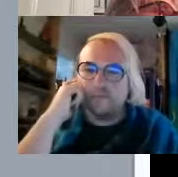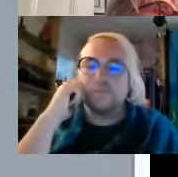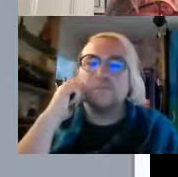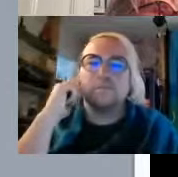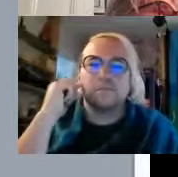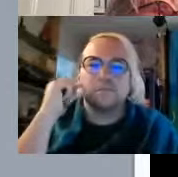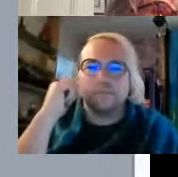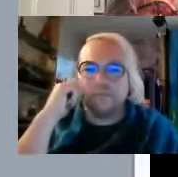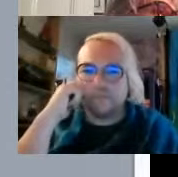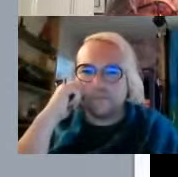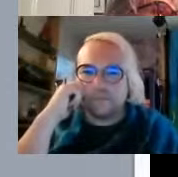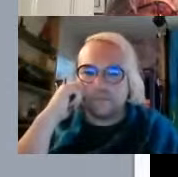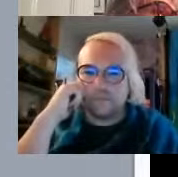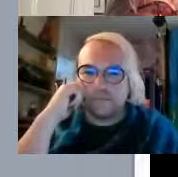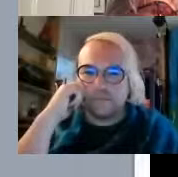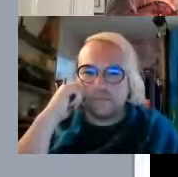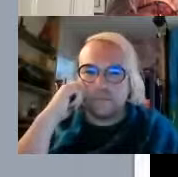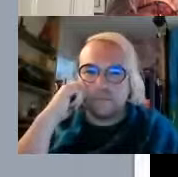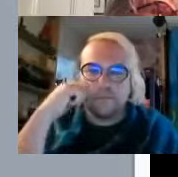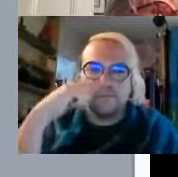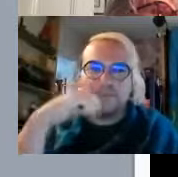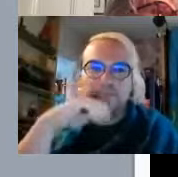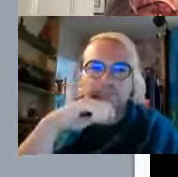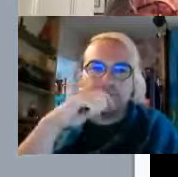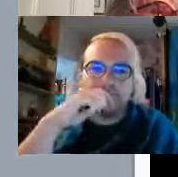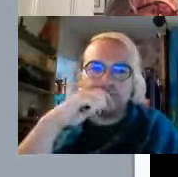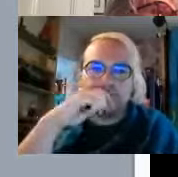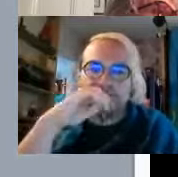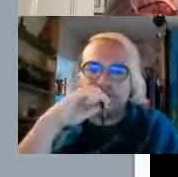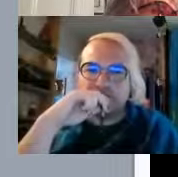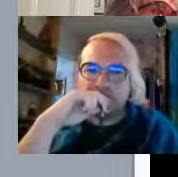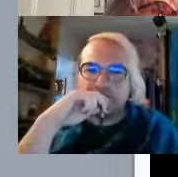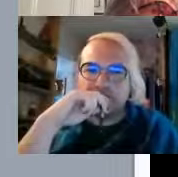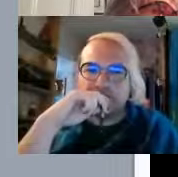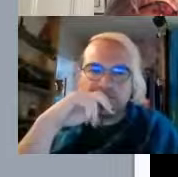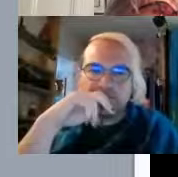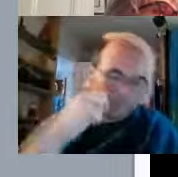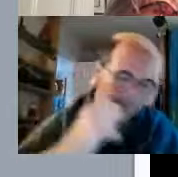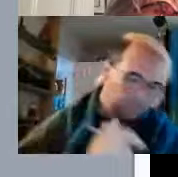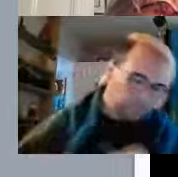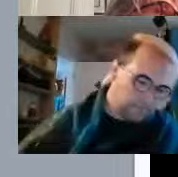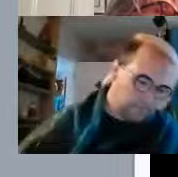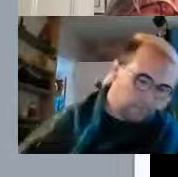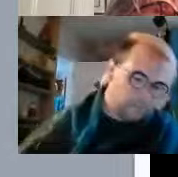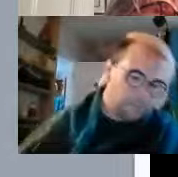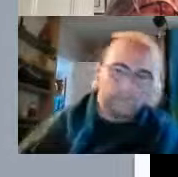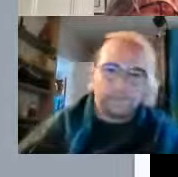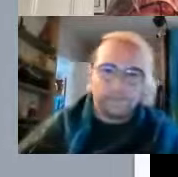manchester art gallery another you know big city gallery mima in middlesborough